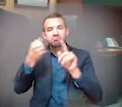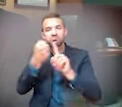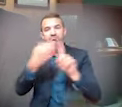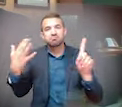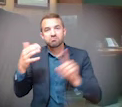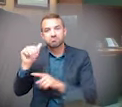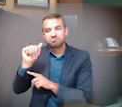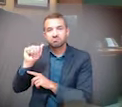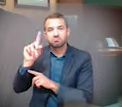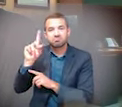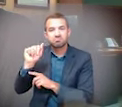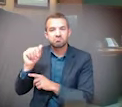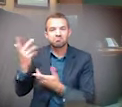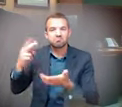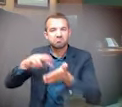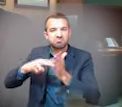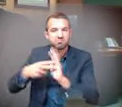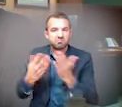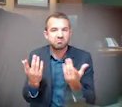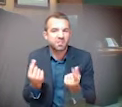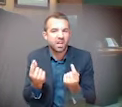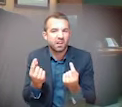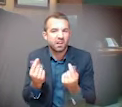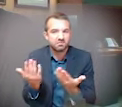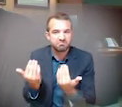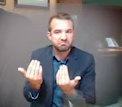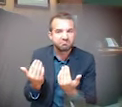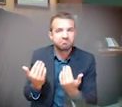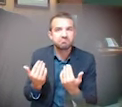a brief overview of the Americans with Disabilities Act, what it covers, who